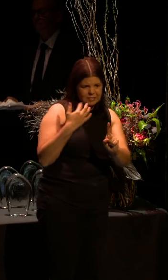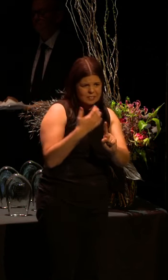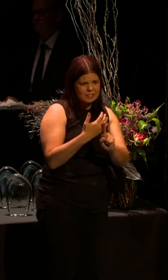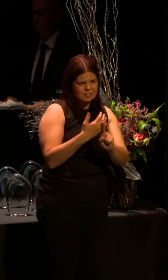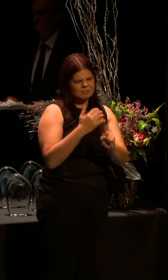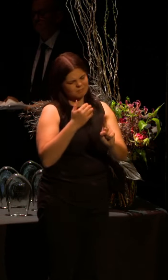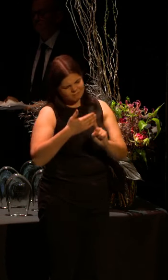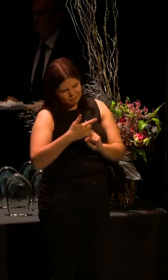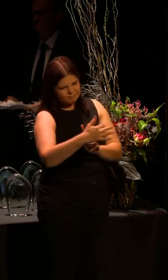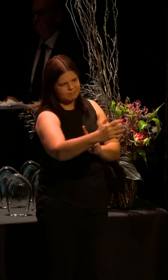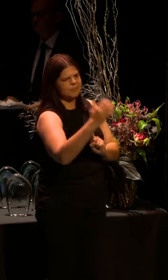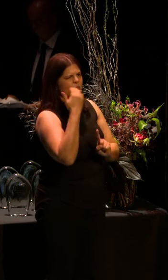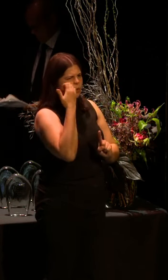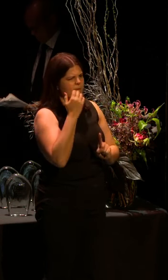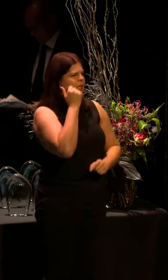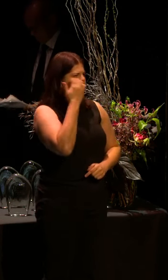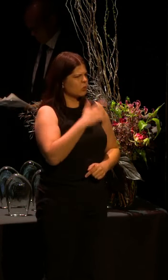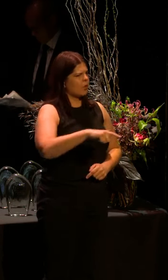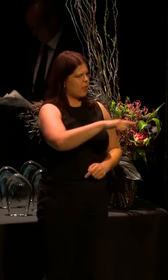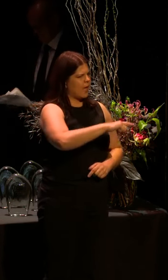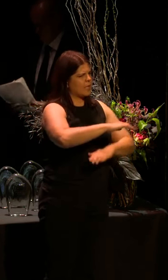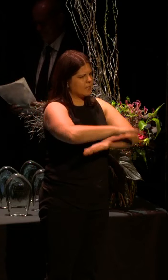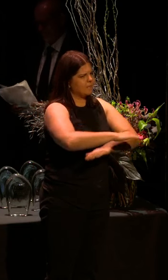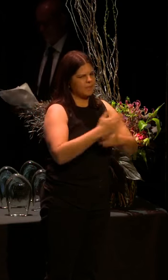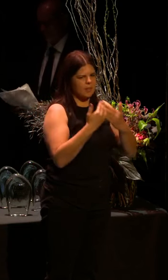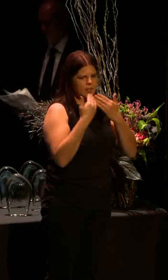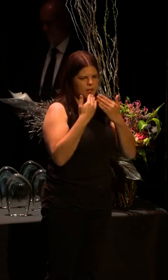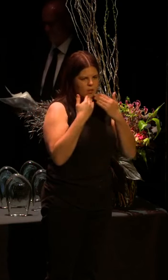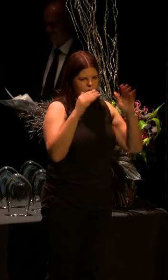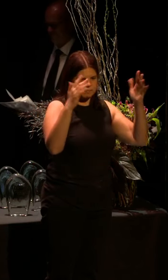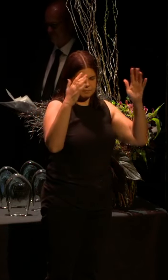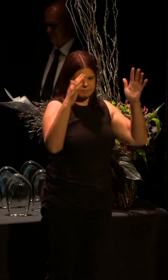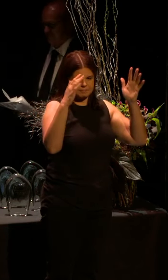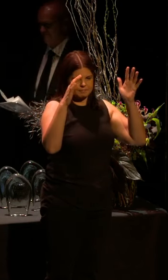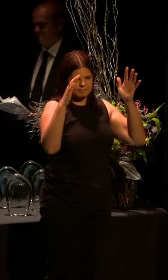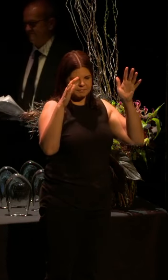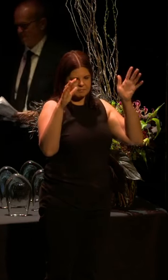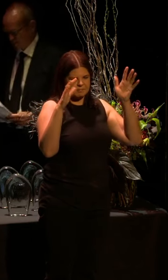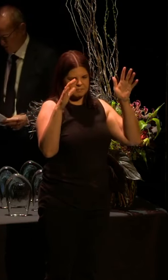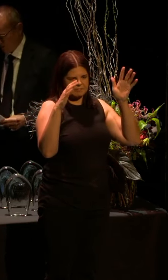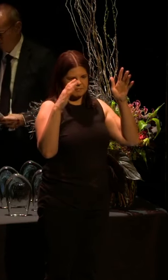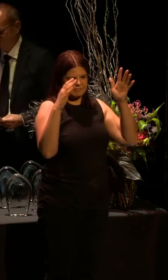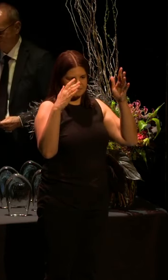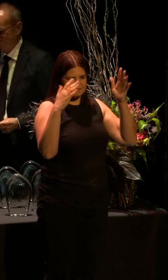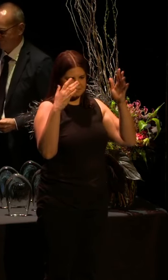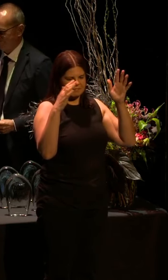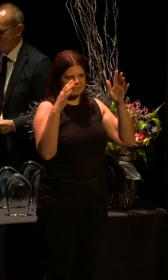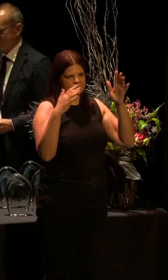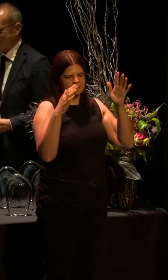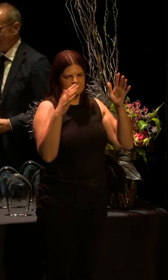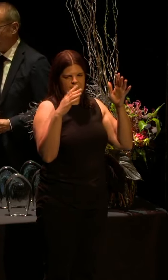Thank you very, very much.